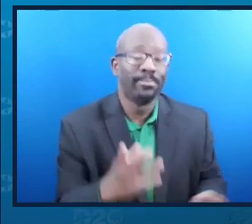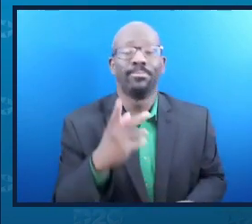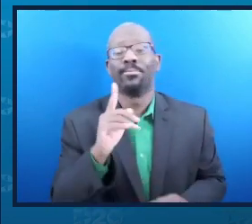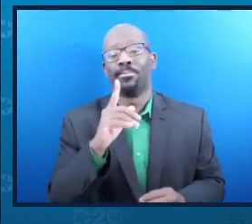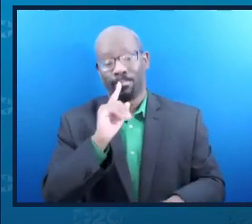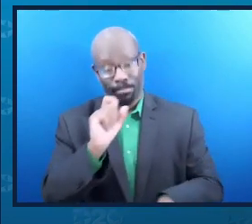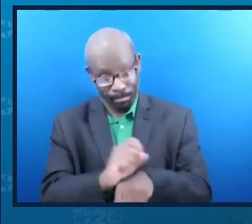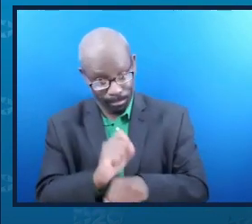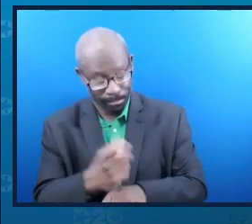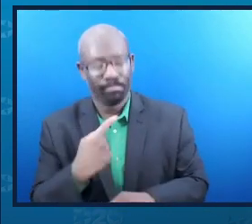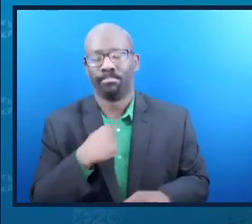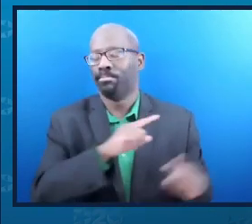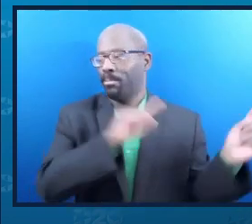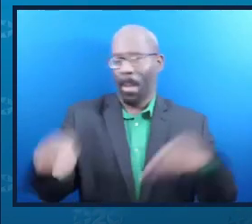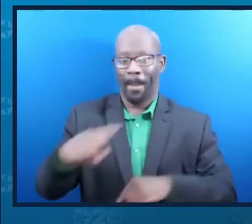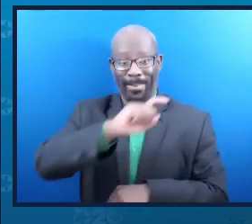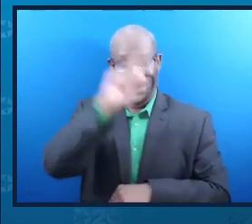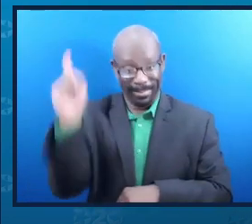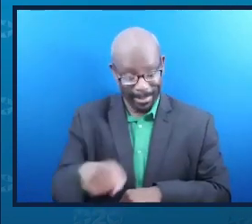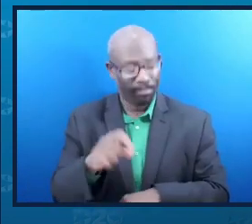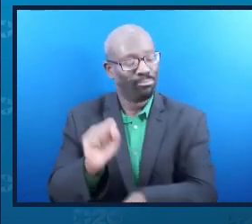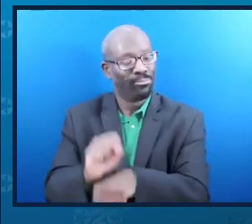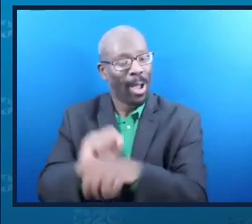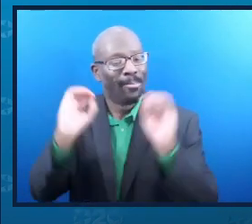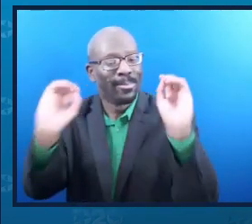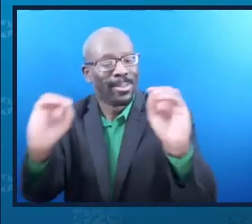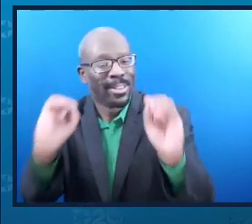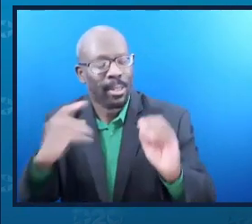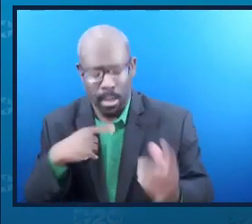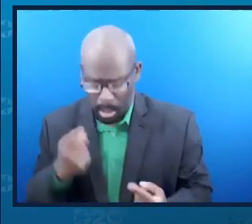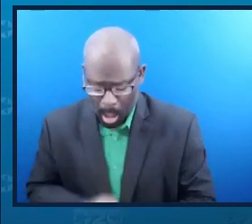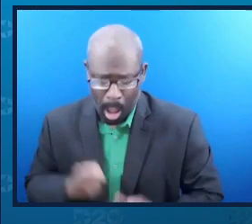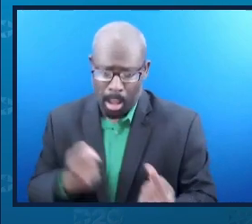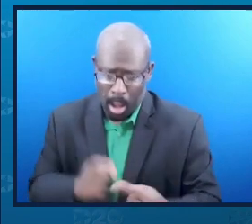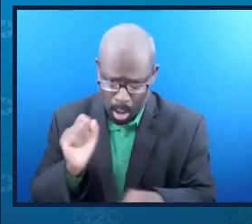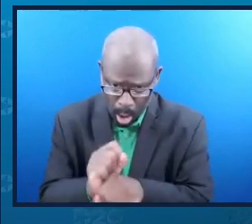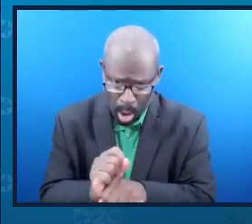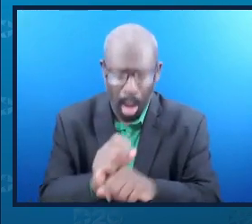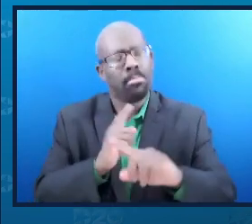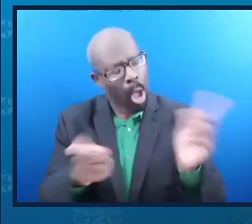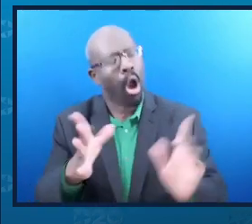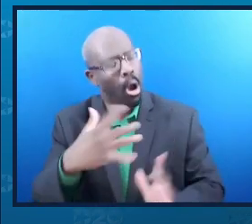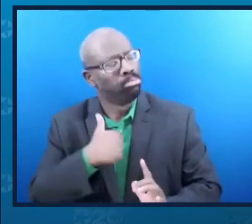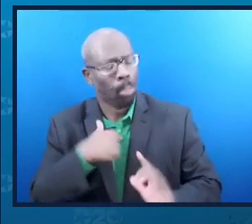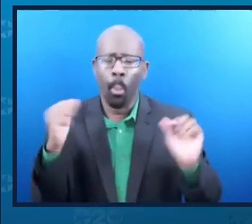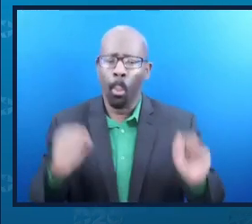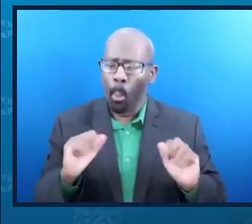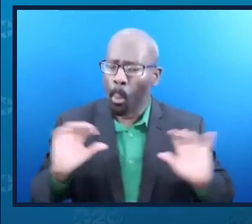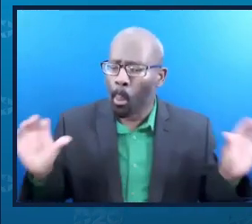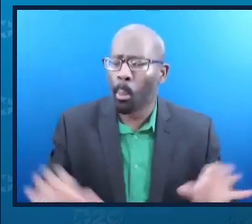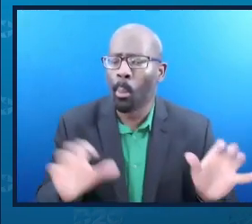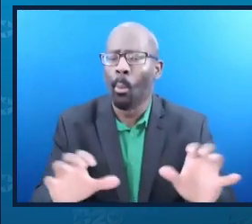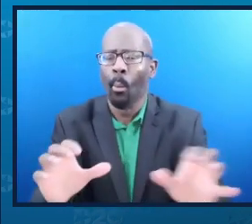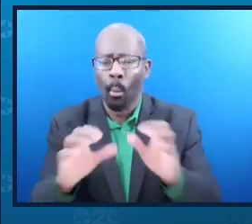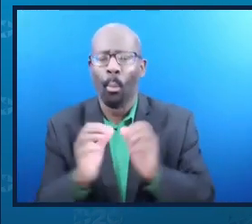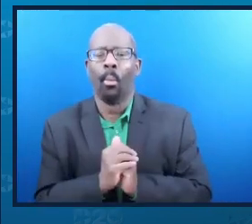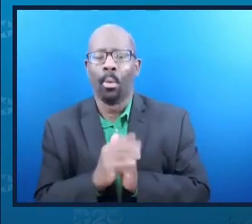WHEN I HAD BABIES AND WAS JUGGLING MY FIRST BIG TEACHING JOB DOWN IN TEXAS, IT WAS HARD.